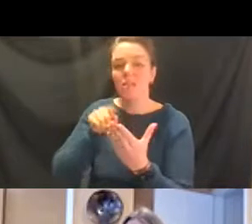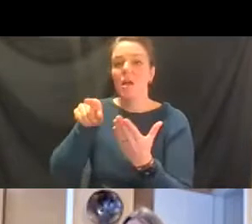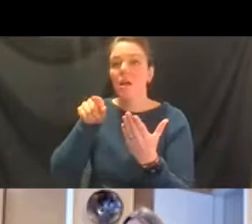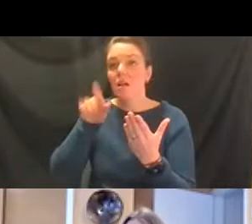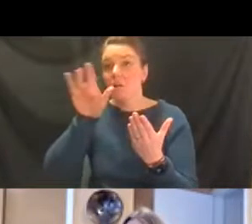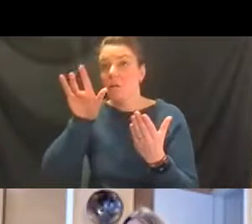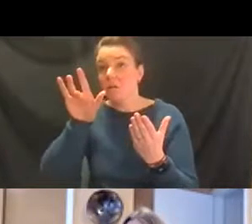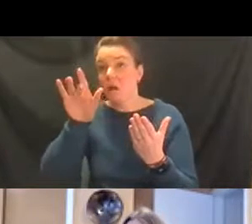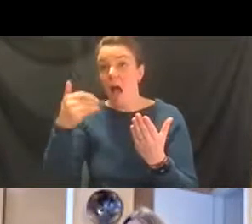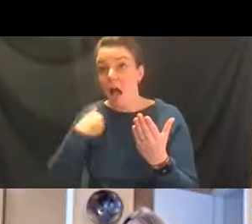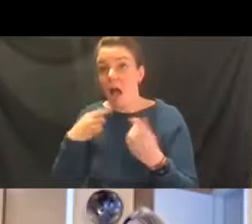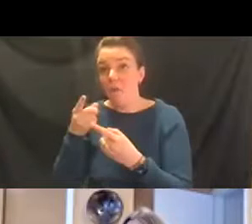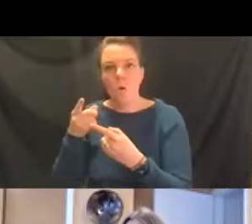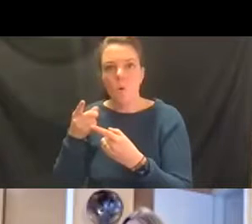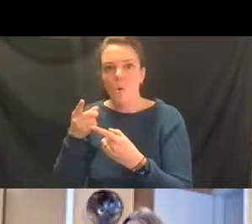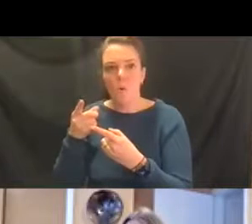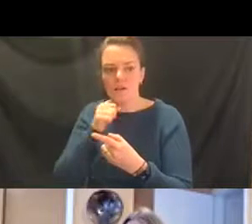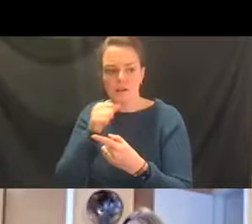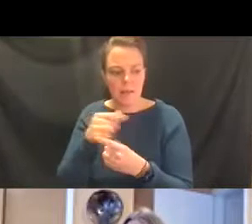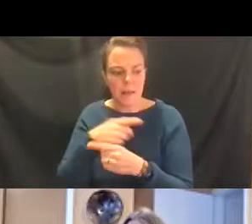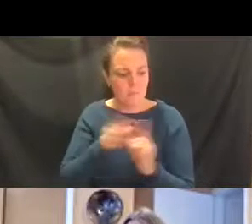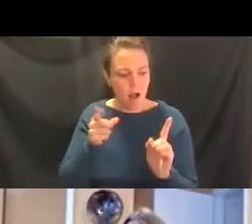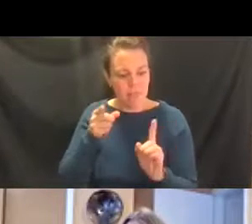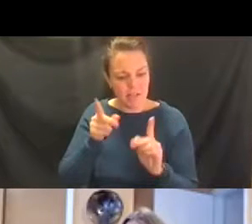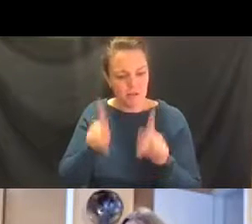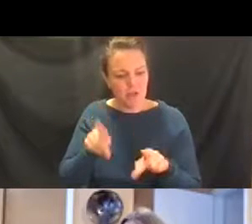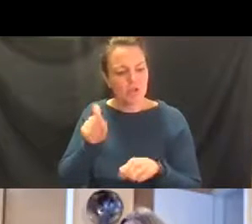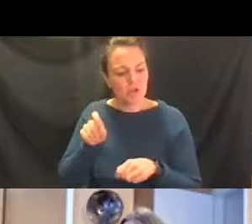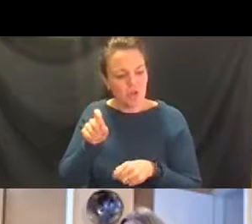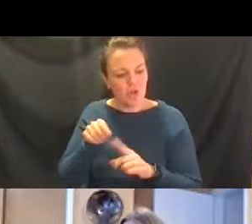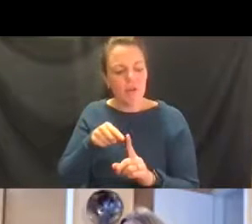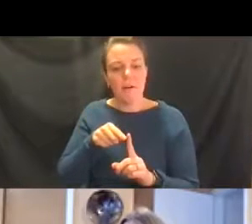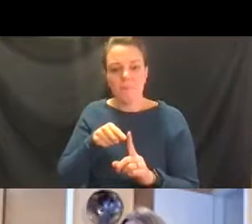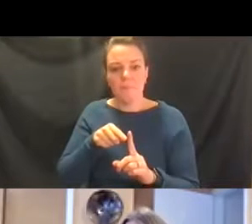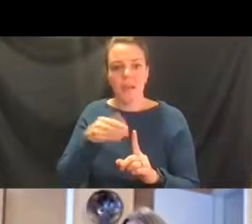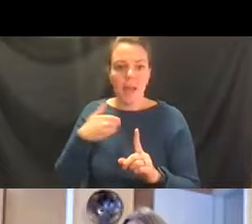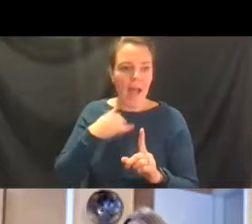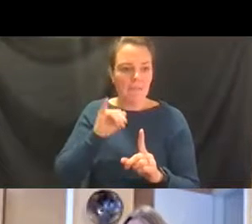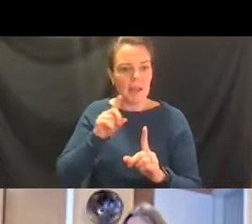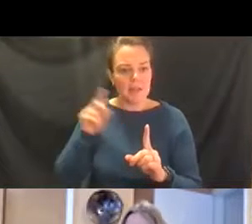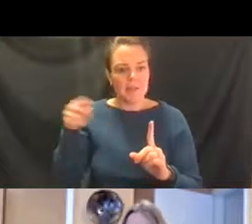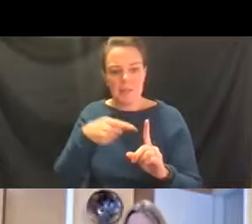and you suspect or you know that this person does have an intellectual or developmental disability